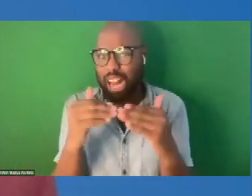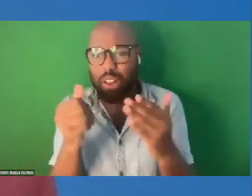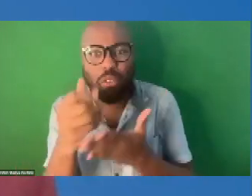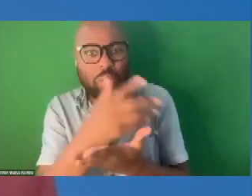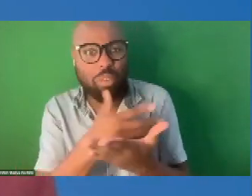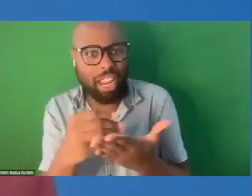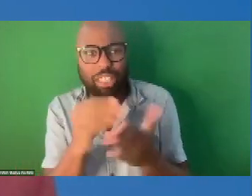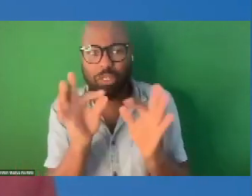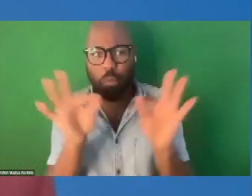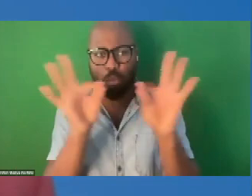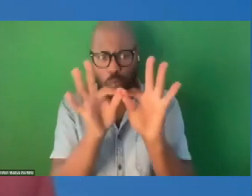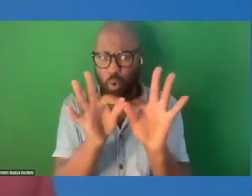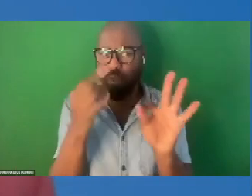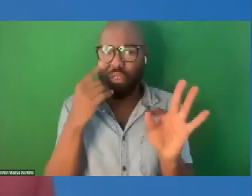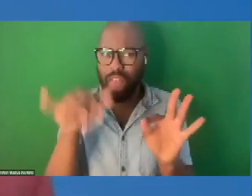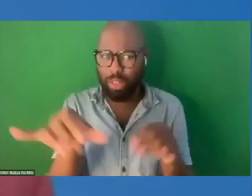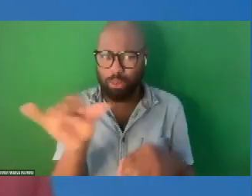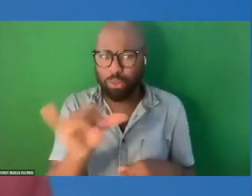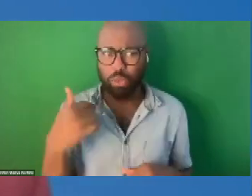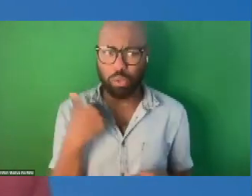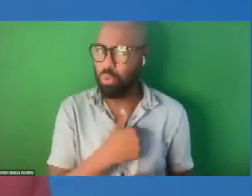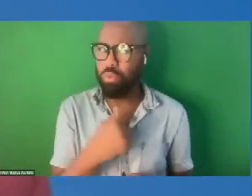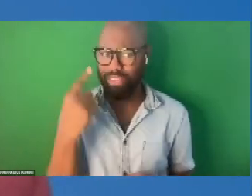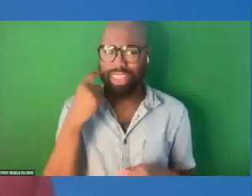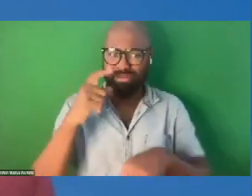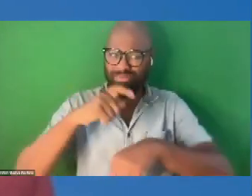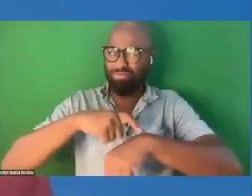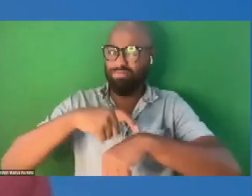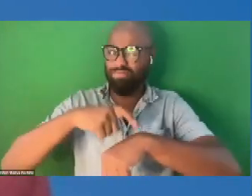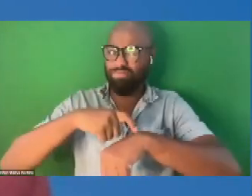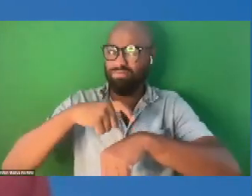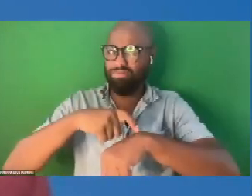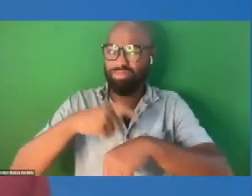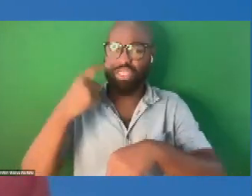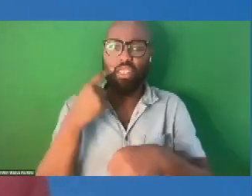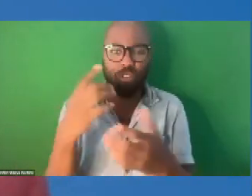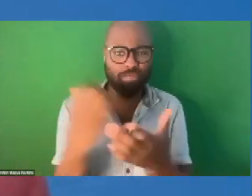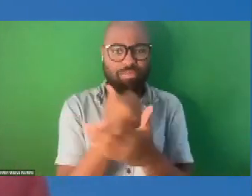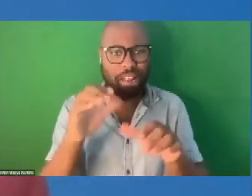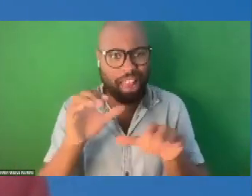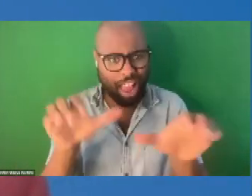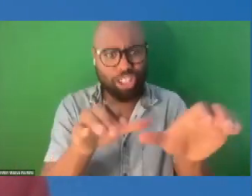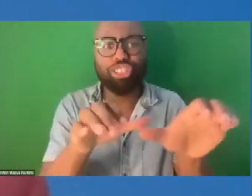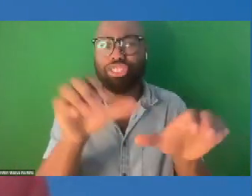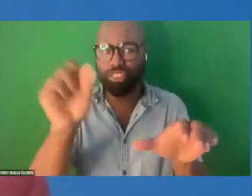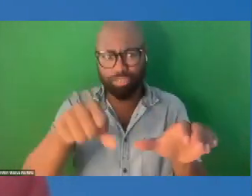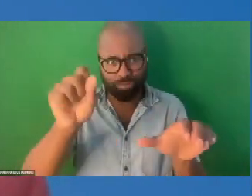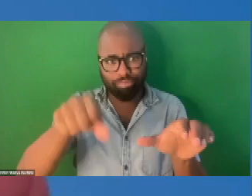We do think it's time for action and are certainly in